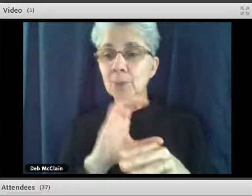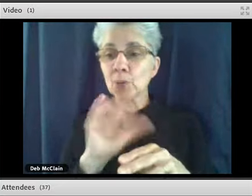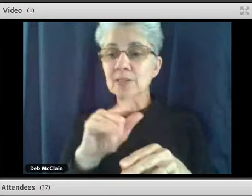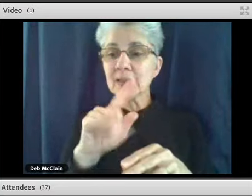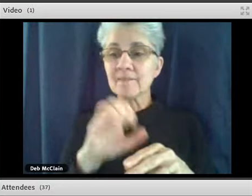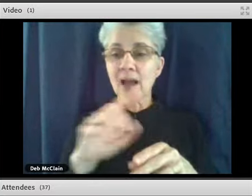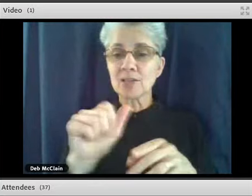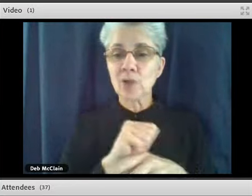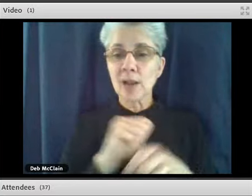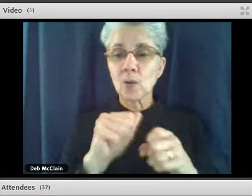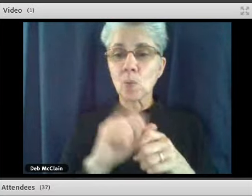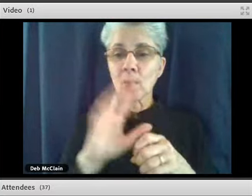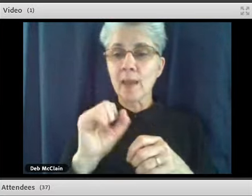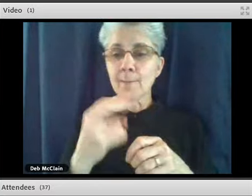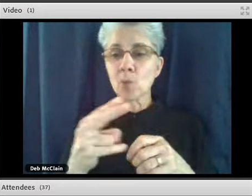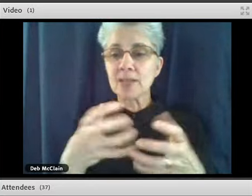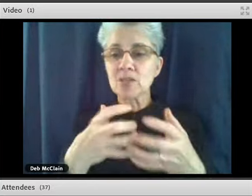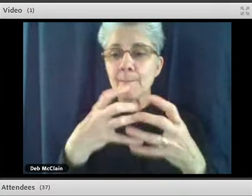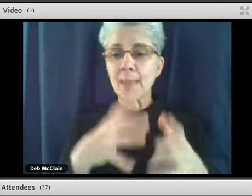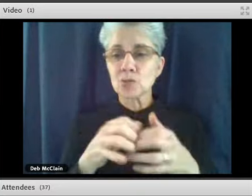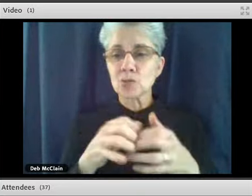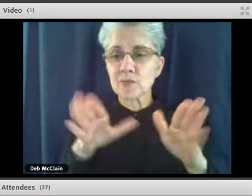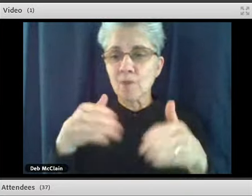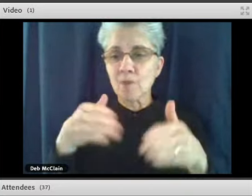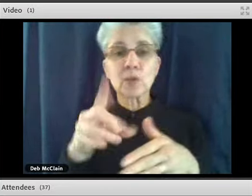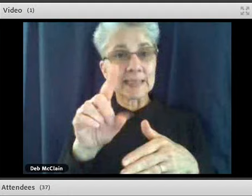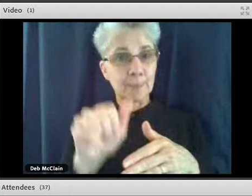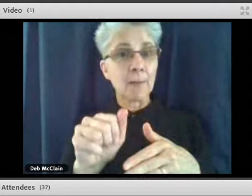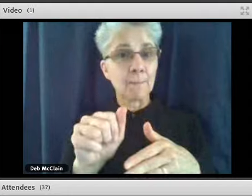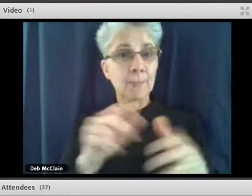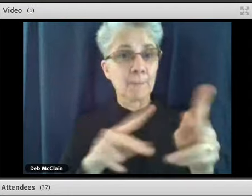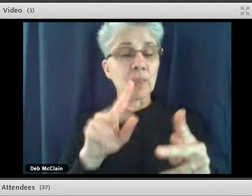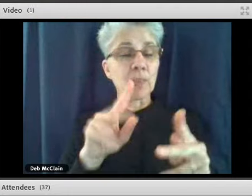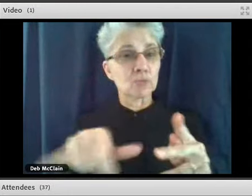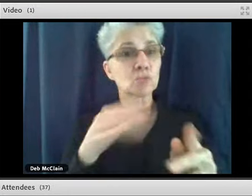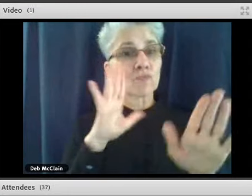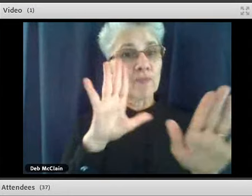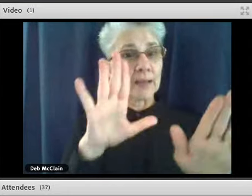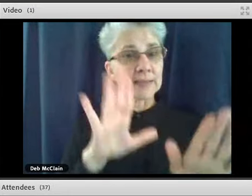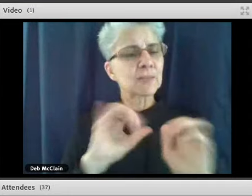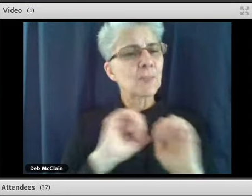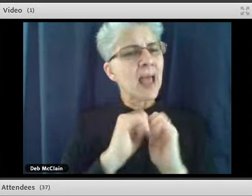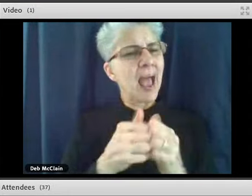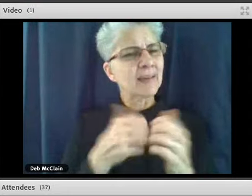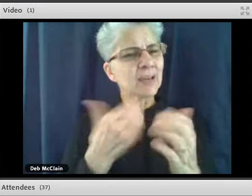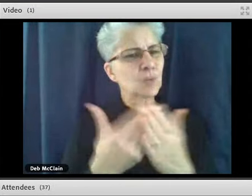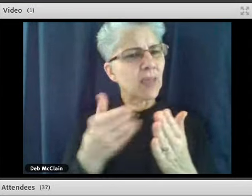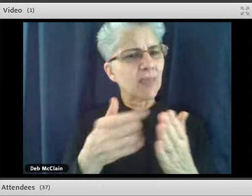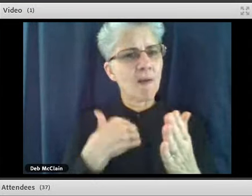And you said also "People have computer device training with our branch manager geared to disabled patrons." Okay. Fantastic.